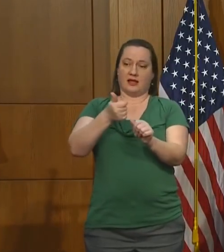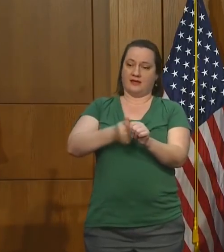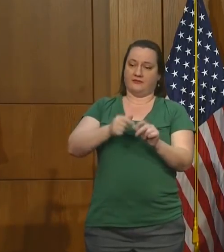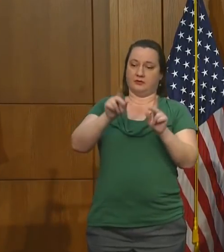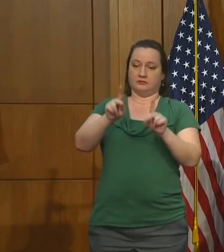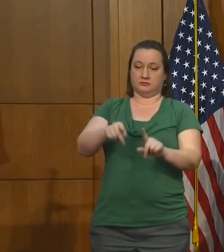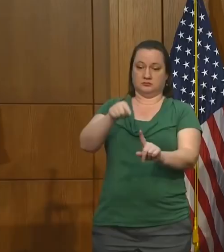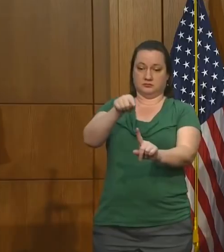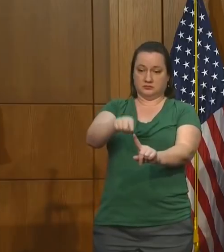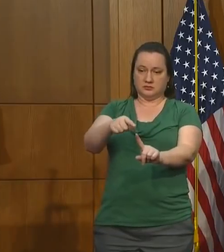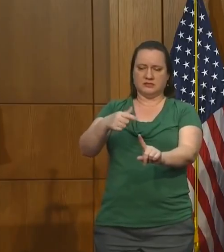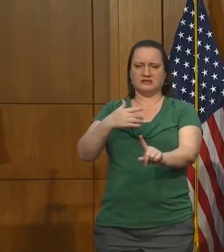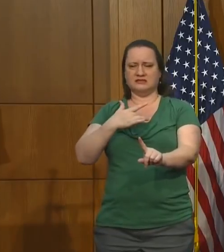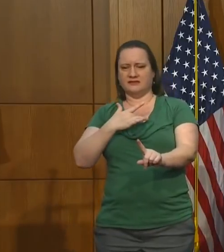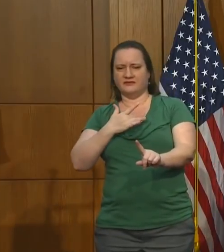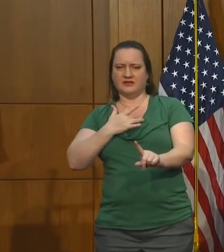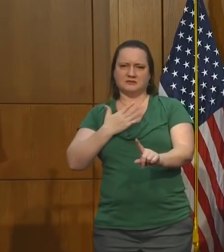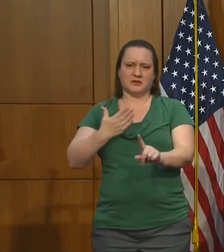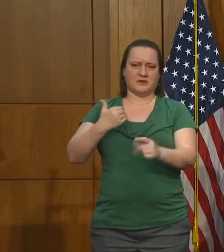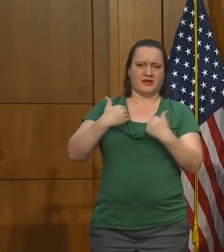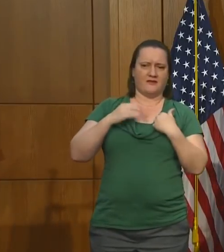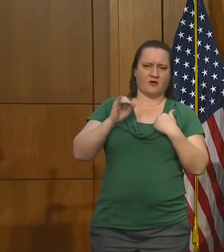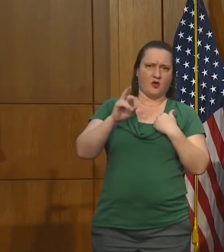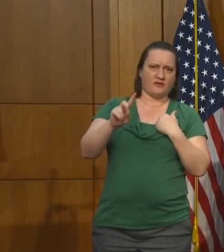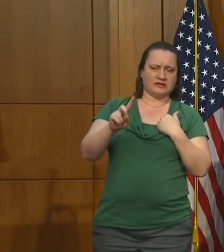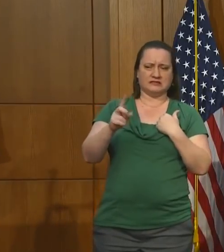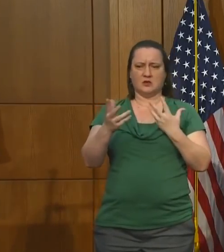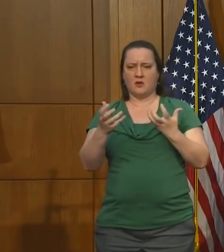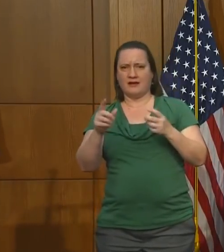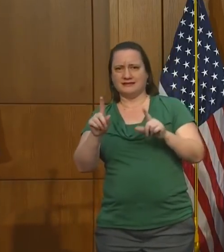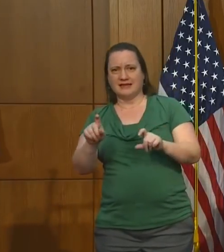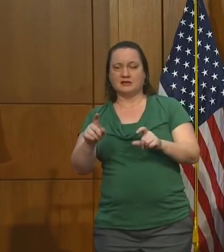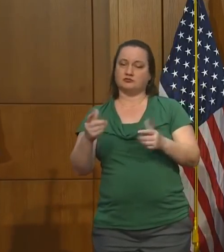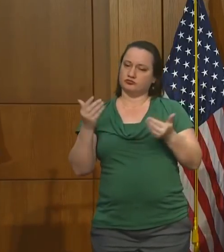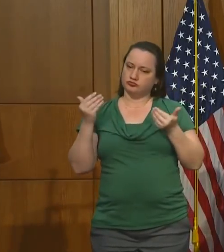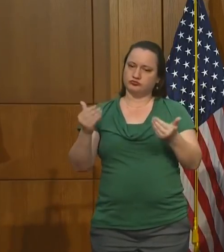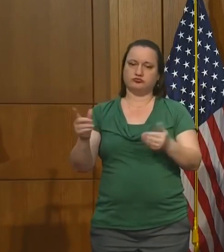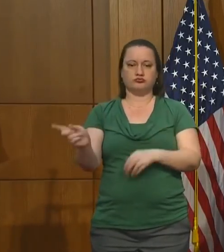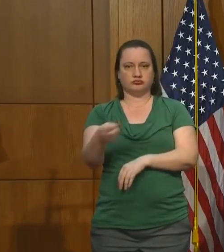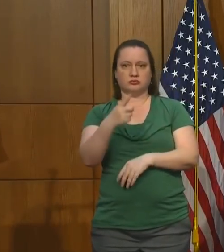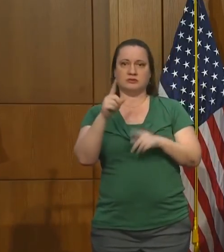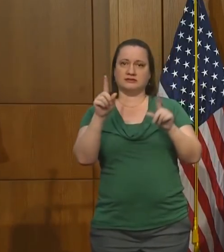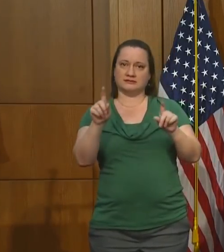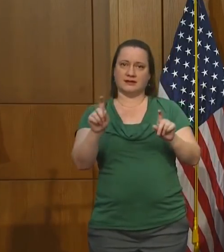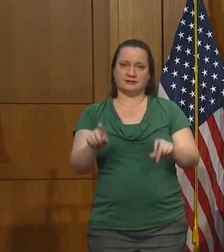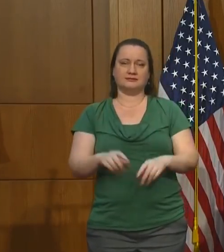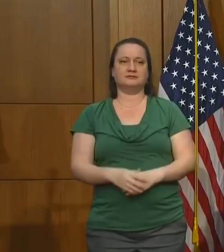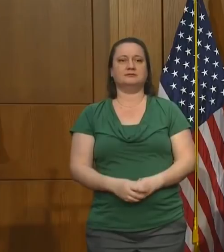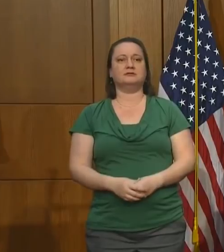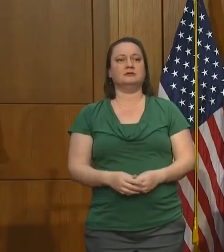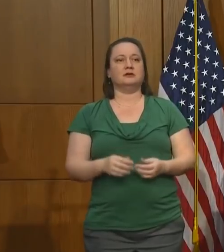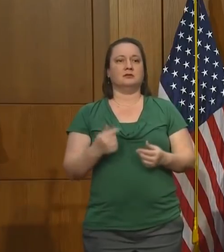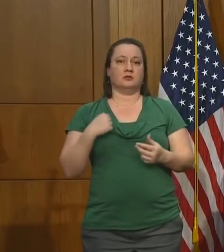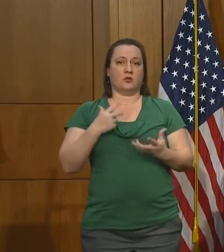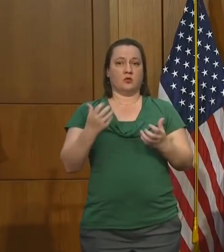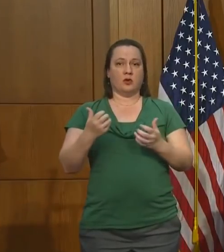YOU KNOW OUR GOAL IS TO MAKE SURE THAT EVERY PATIENT THAT HAS SYMPTOMS OF COVID THAT WANTS TO BE TESTED. HAS THAT OPPORTUNITY TO BE TESTED BUT